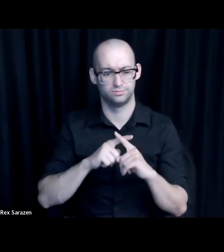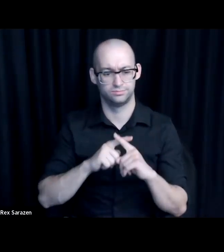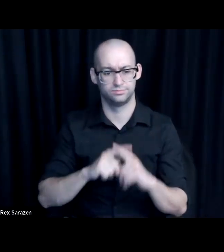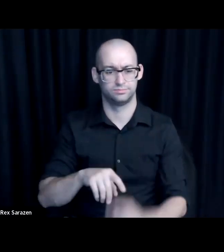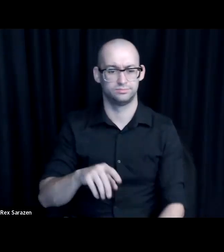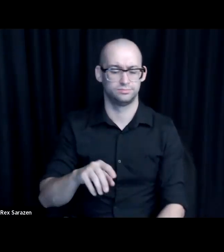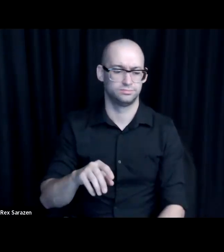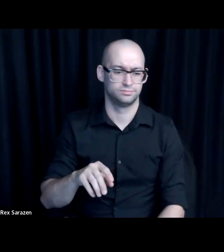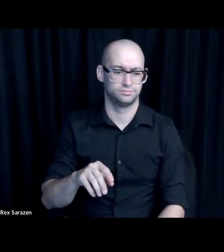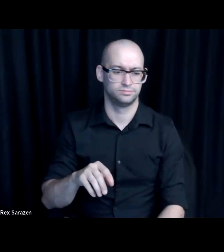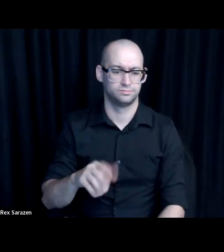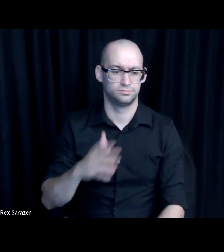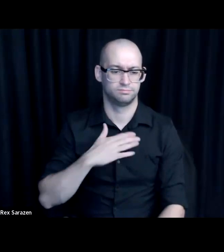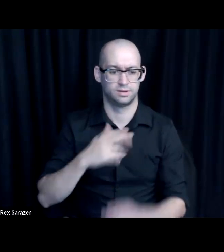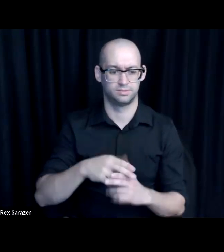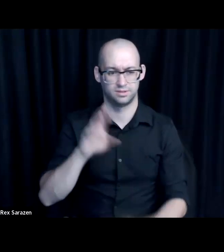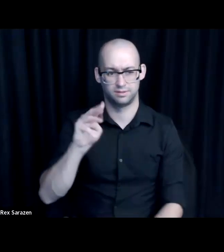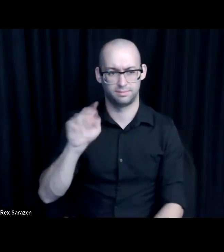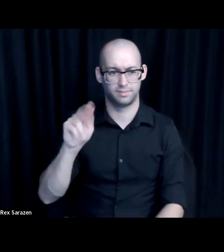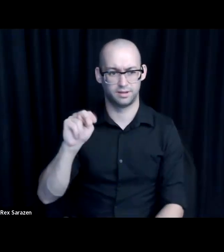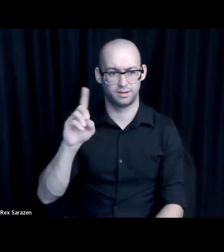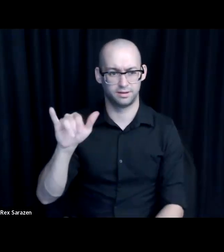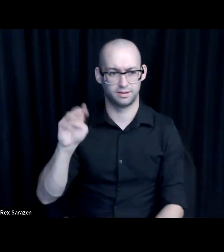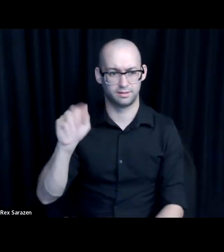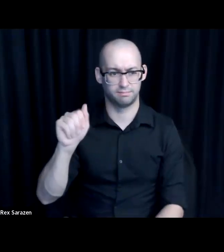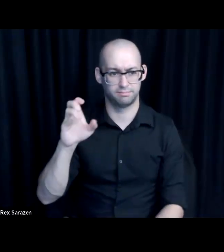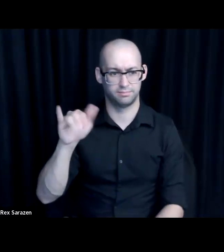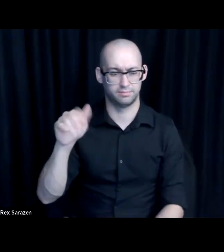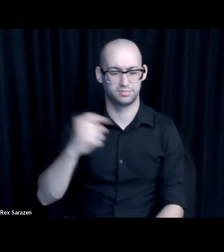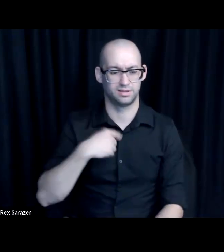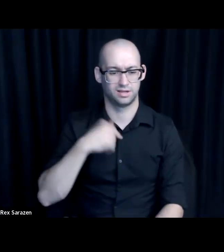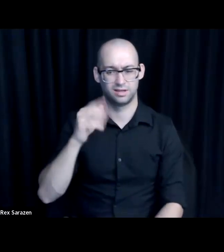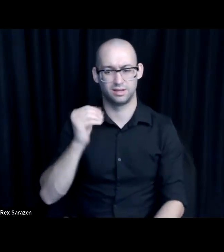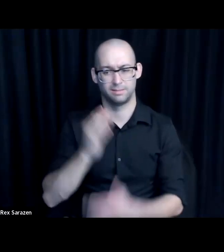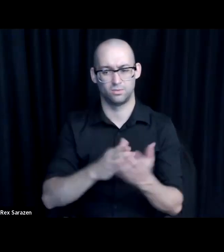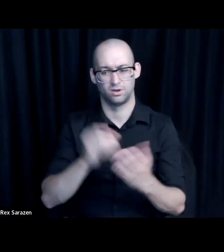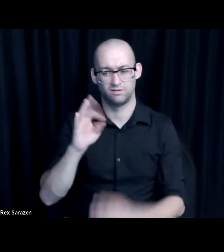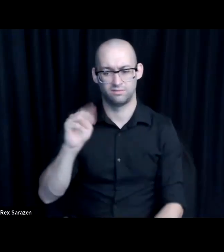[Greeting] My name is Mandy Macias. I'm a member of Dunlap Band of Mono Indians here in Eastern